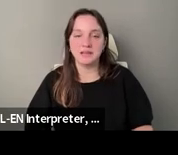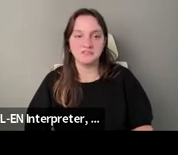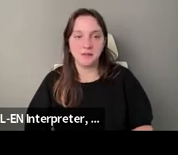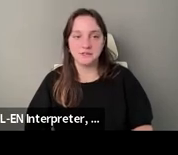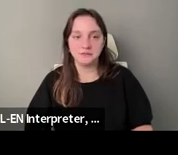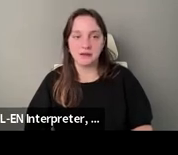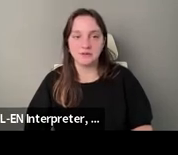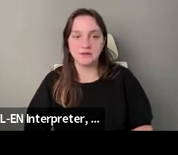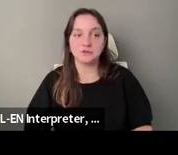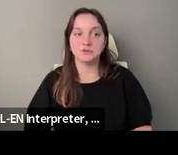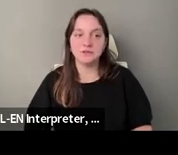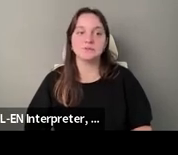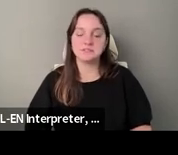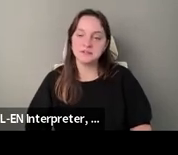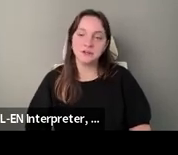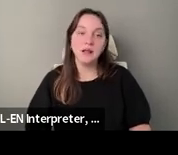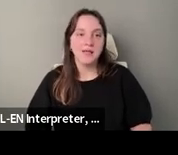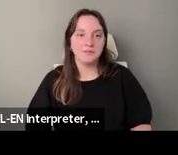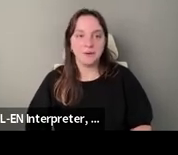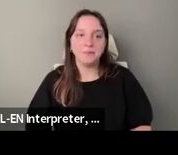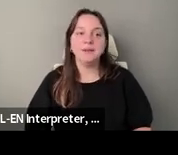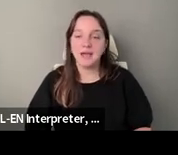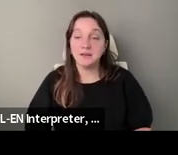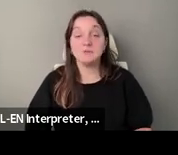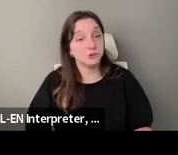resource center, that way we can